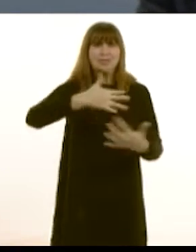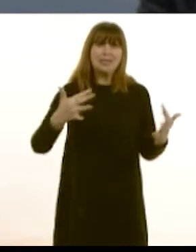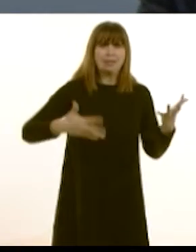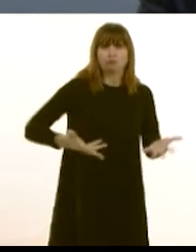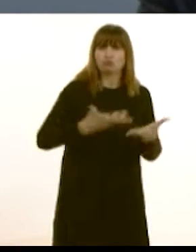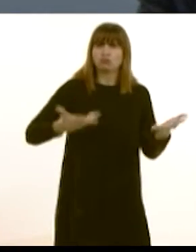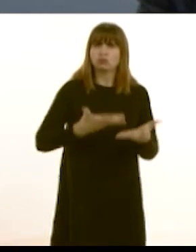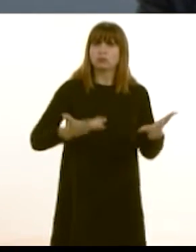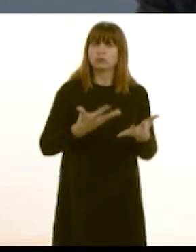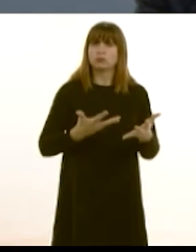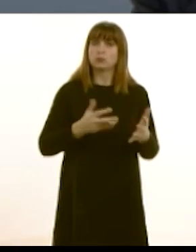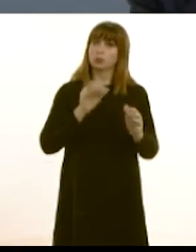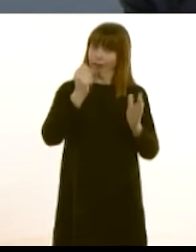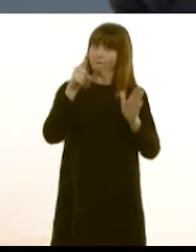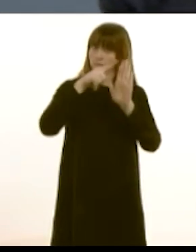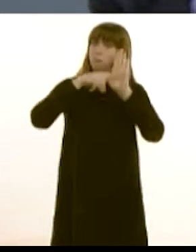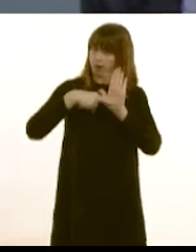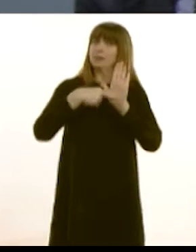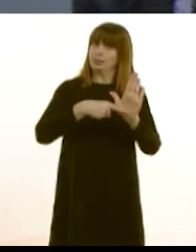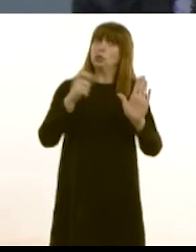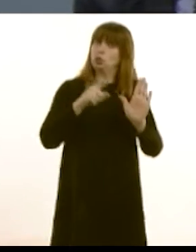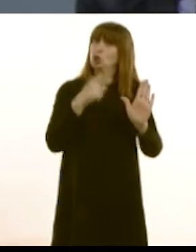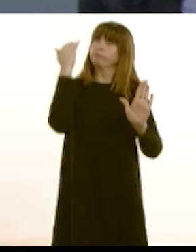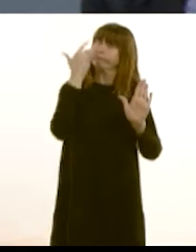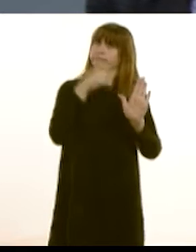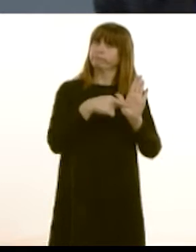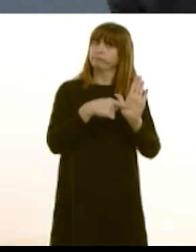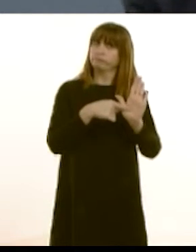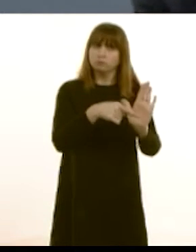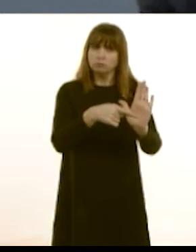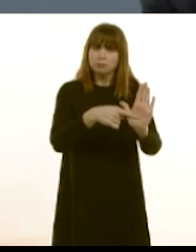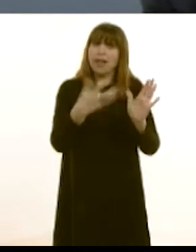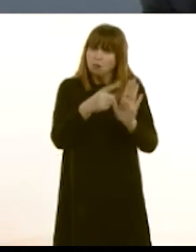carried out by local authorities and they actually do give due consideration to federation